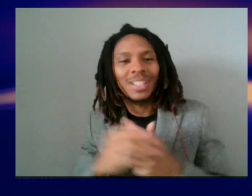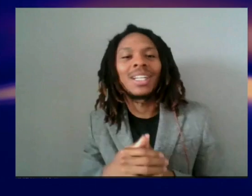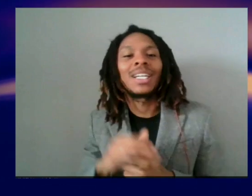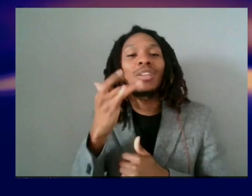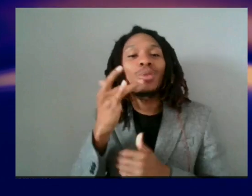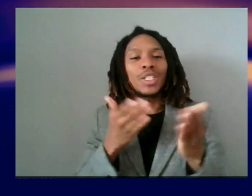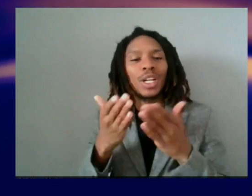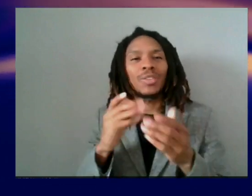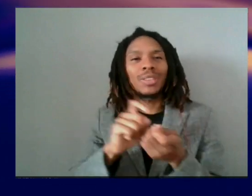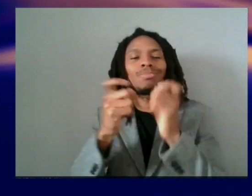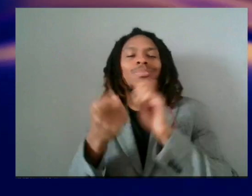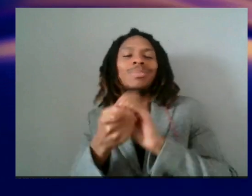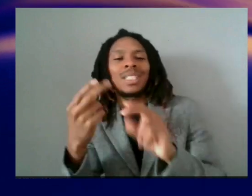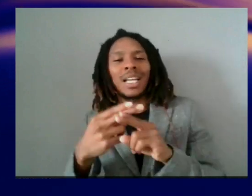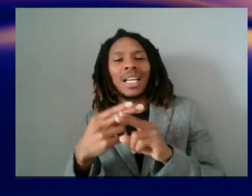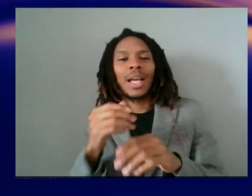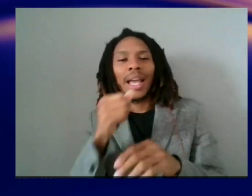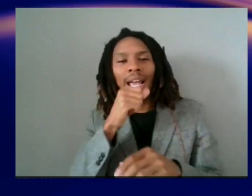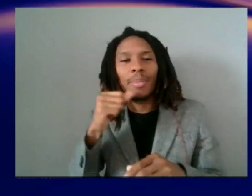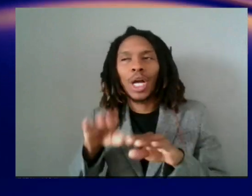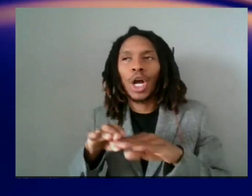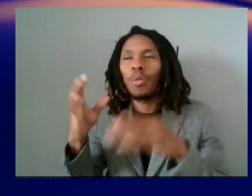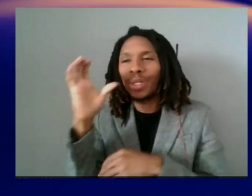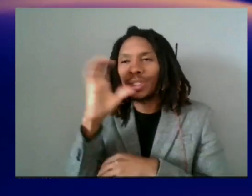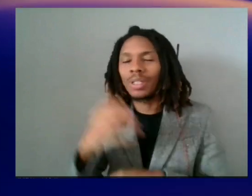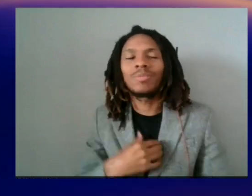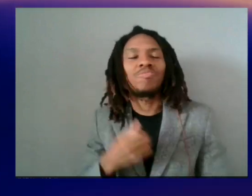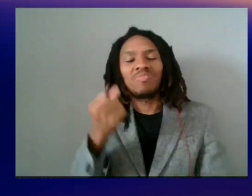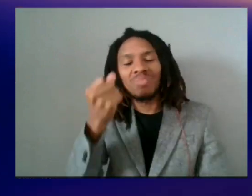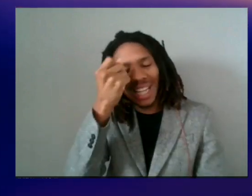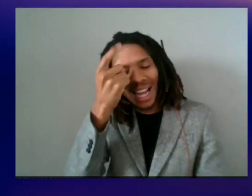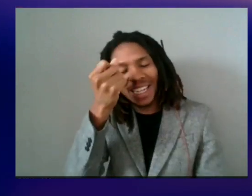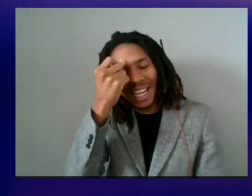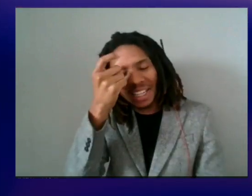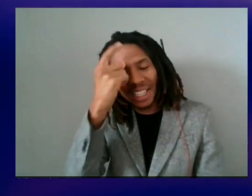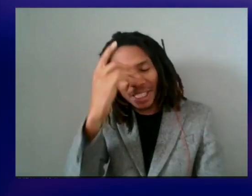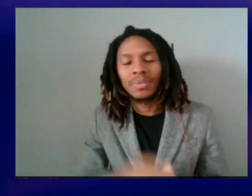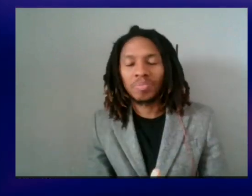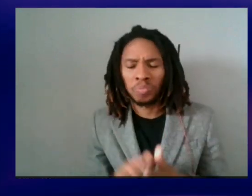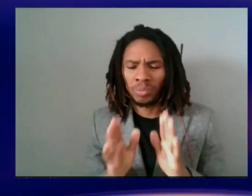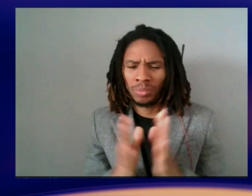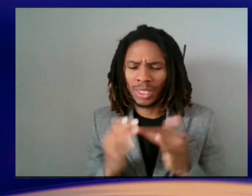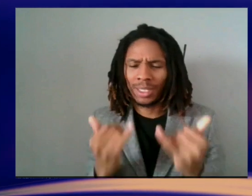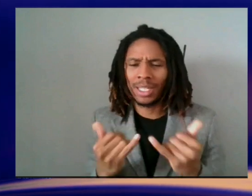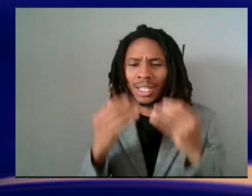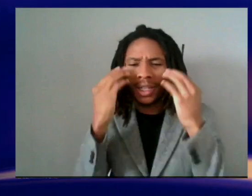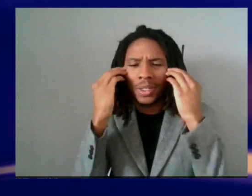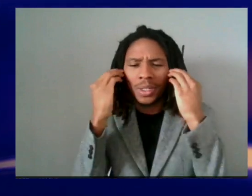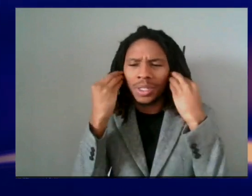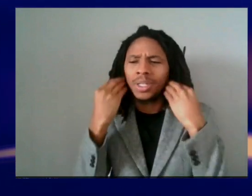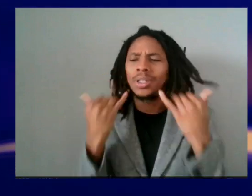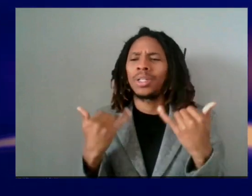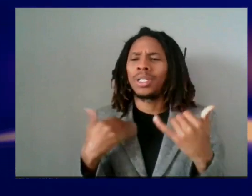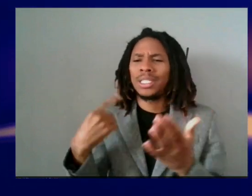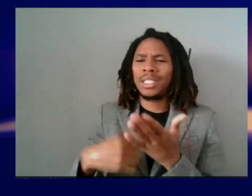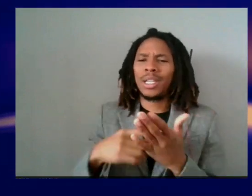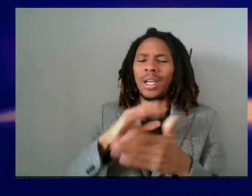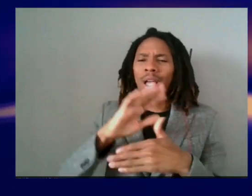to Amazon OpenSearch Service. Got it, so now, we're here to talk about all the amazing things that are being launched